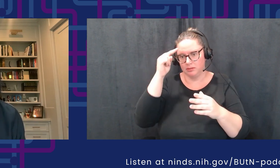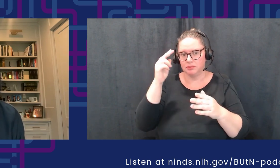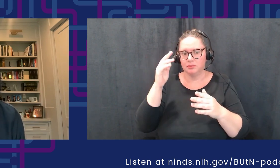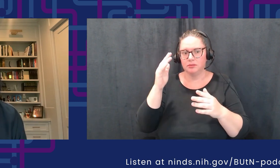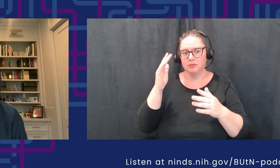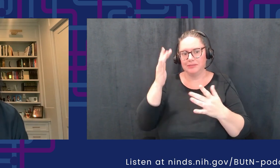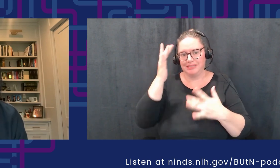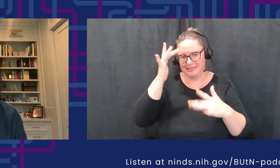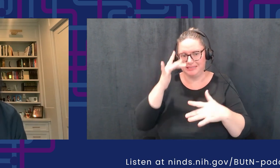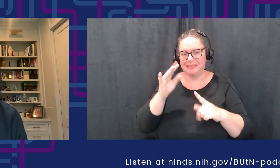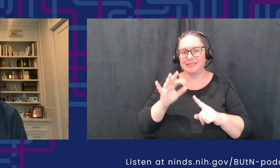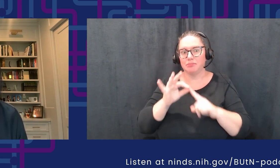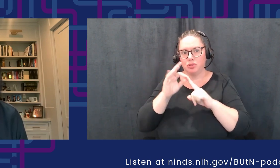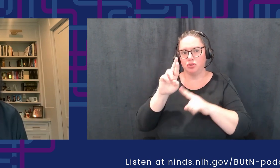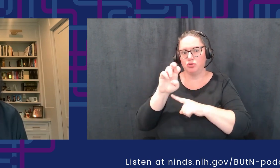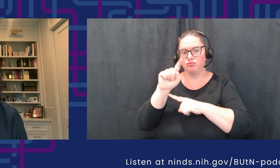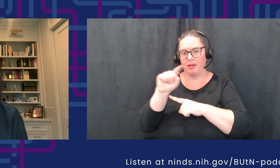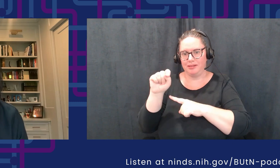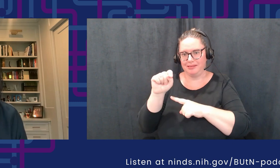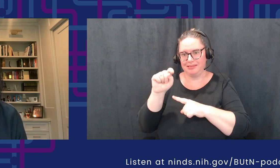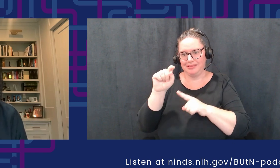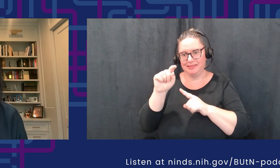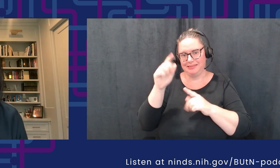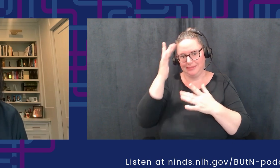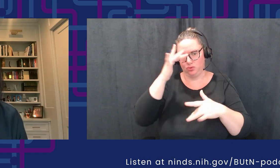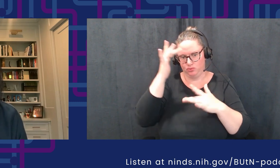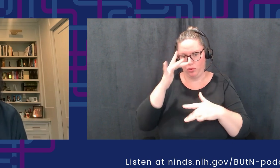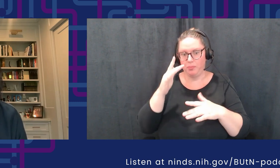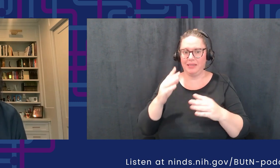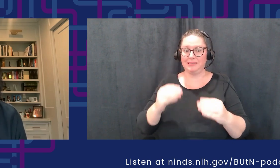especially Rett syndrome, inspired me to change career path and go into